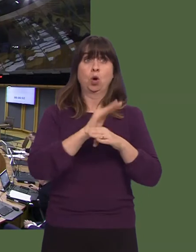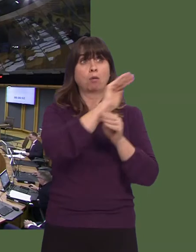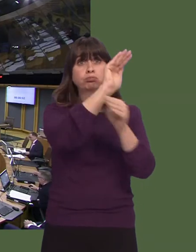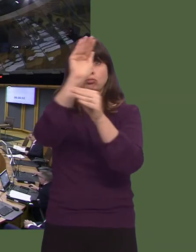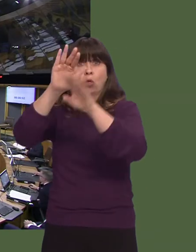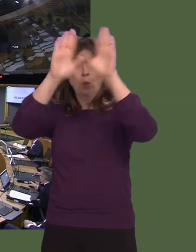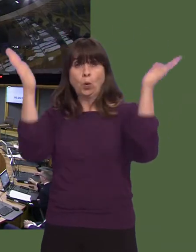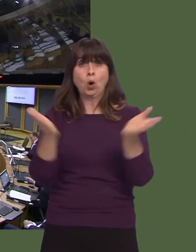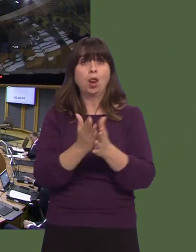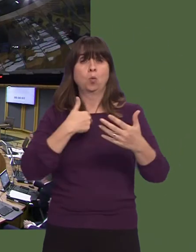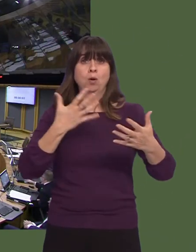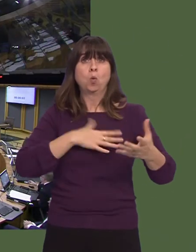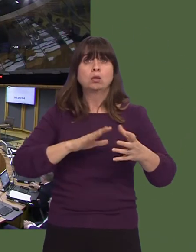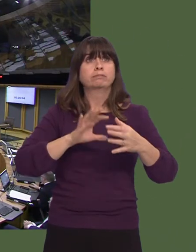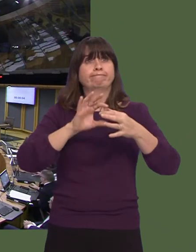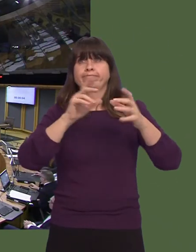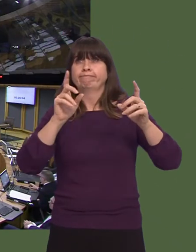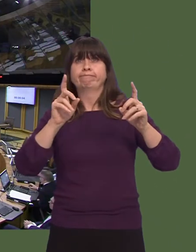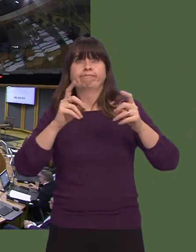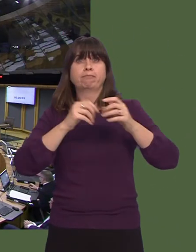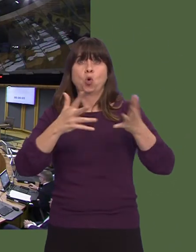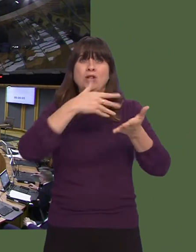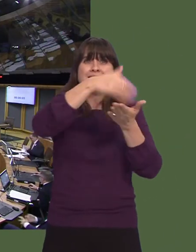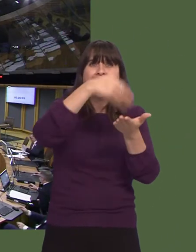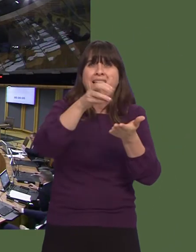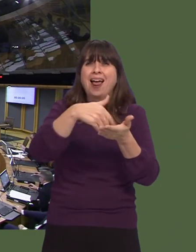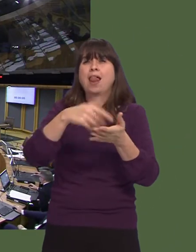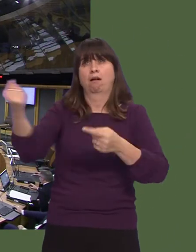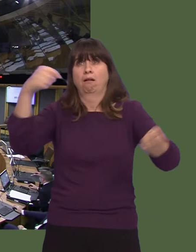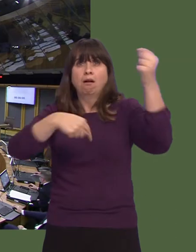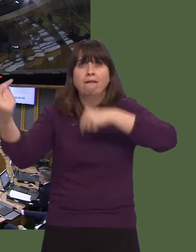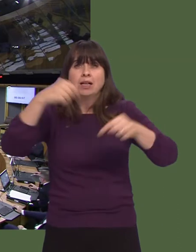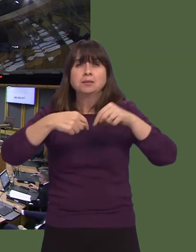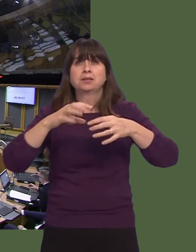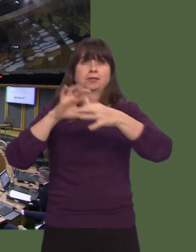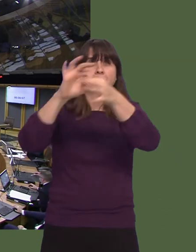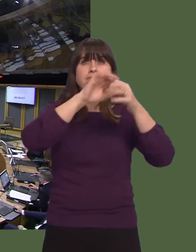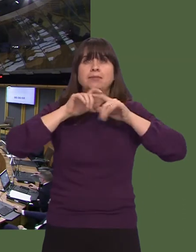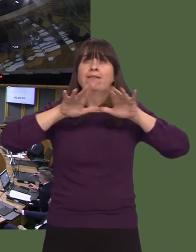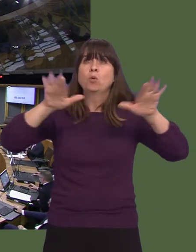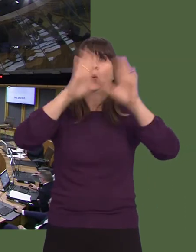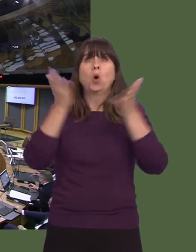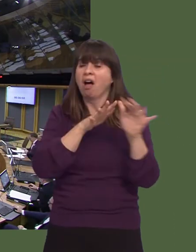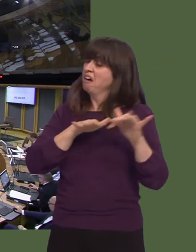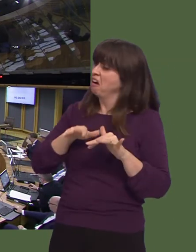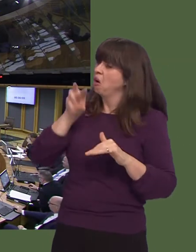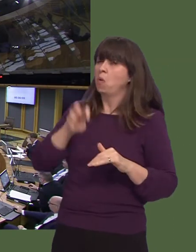and sustainable Wales through increased export and investment while increasing Walesís influence and international recognition. Steffan Lewis AM: I thank the First Minister